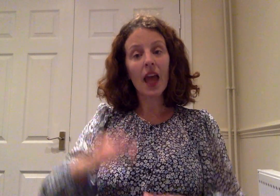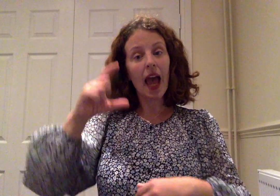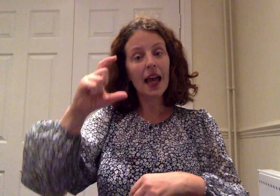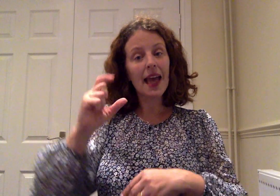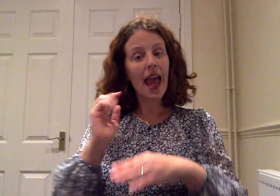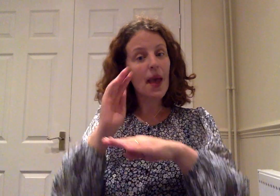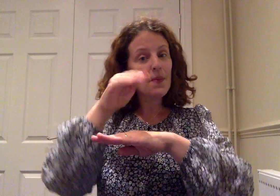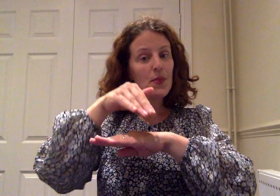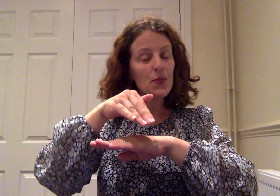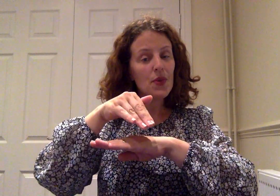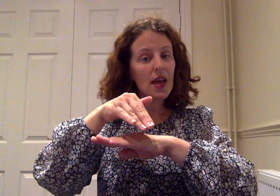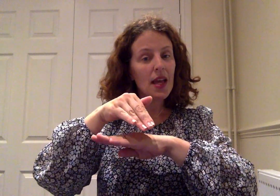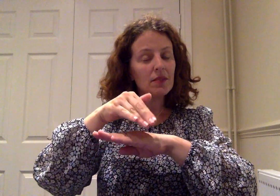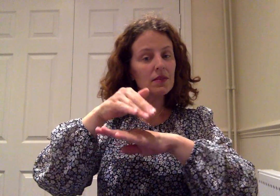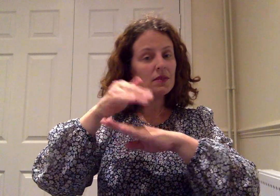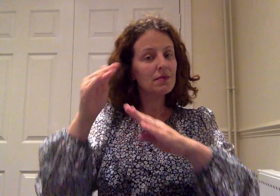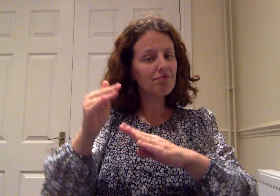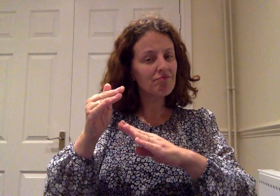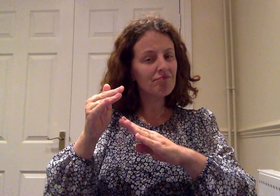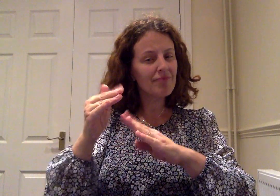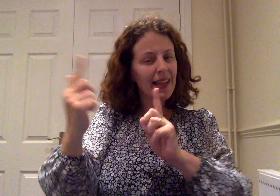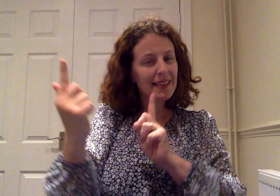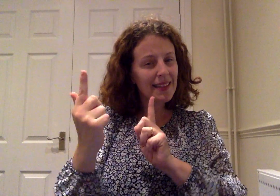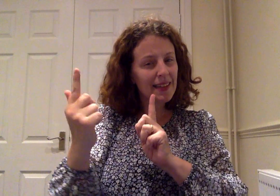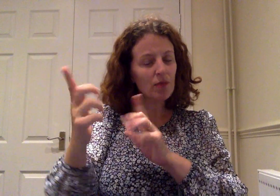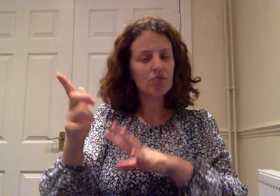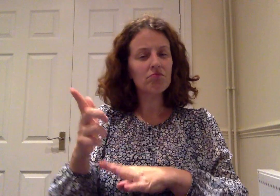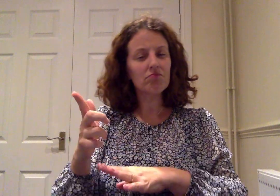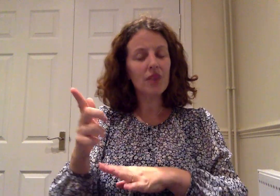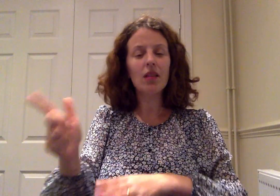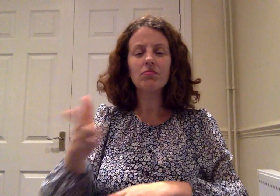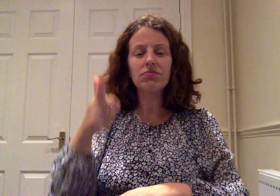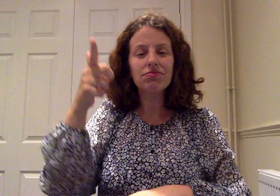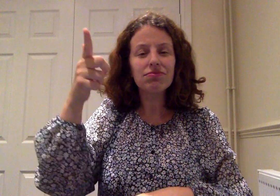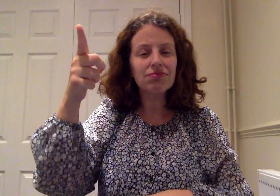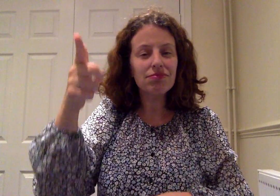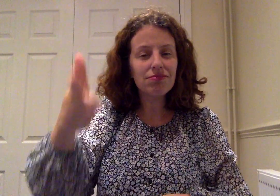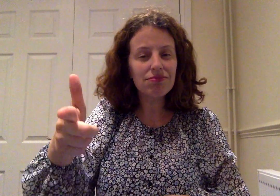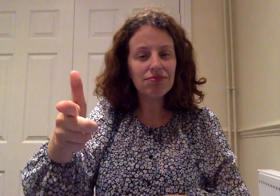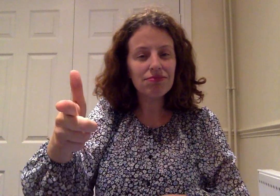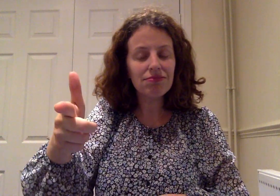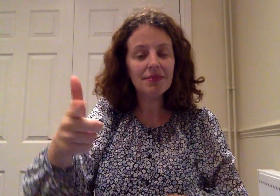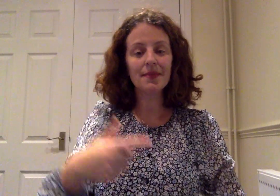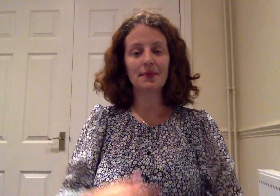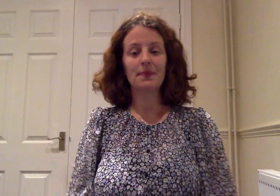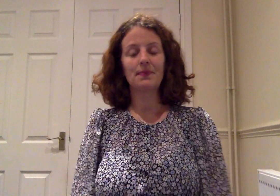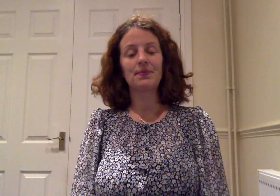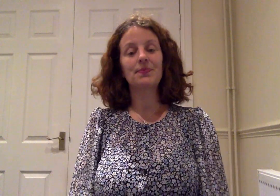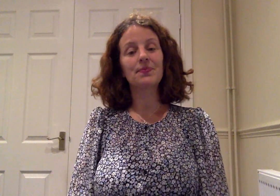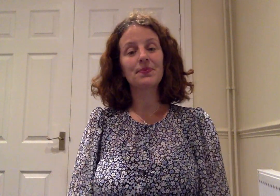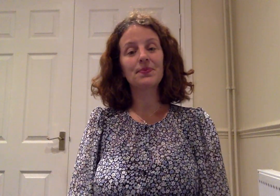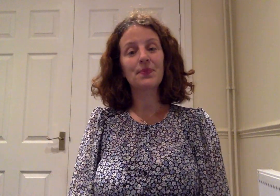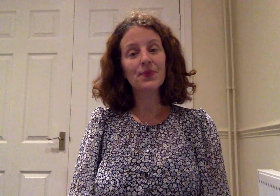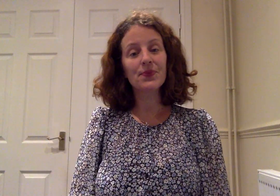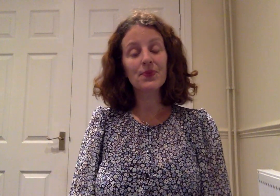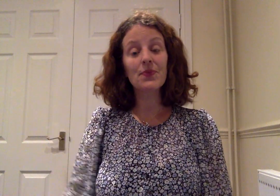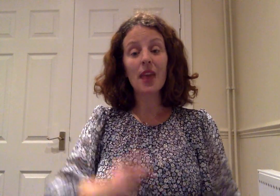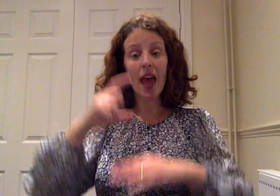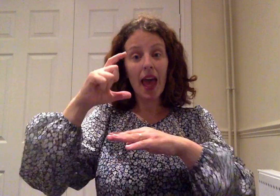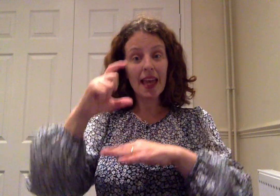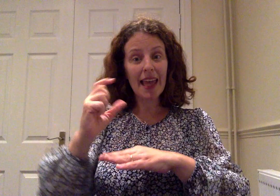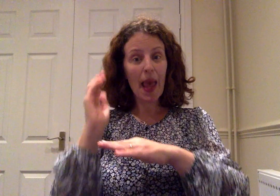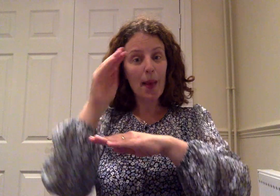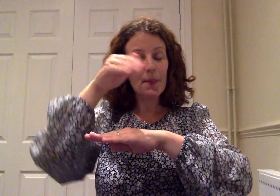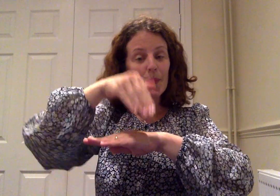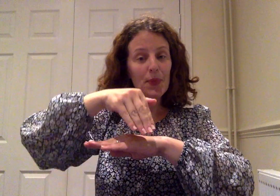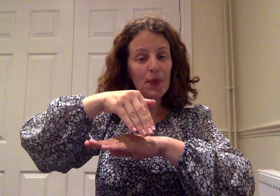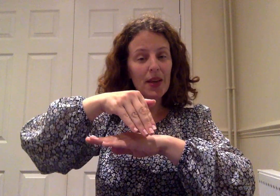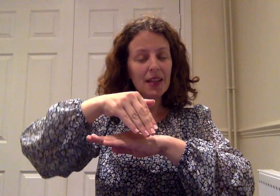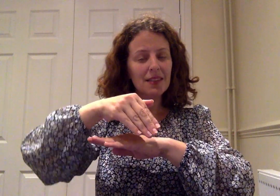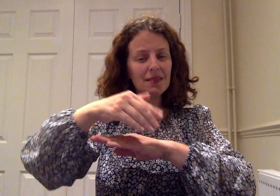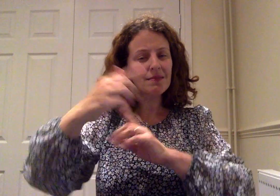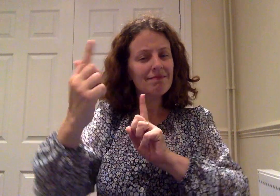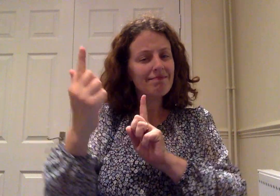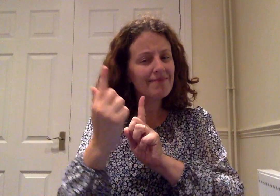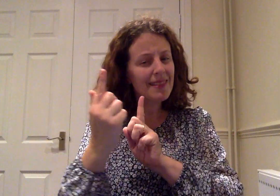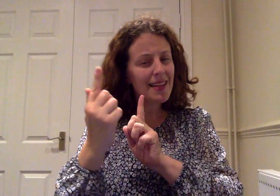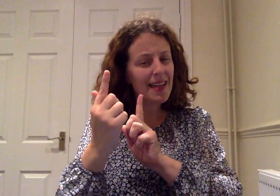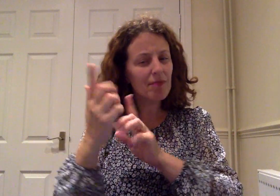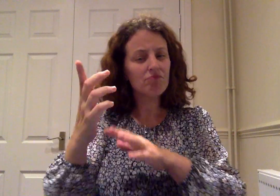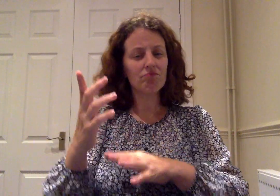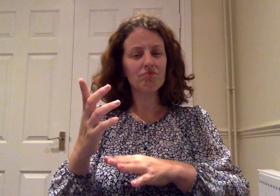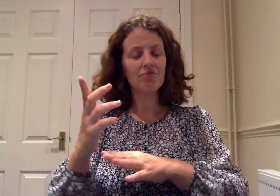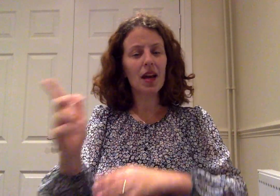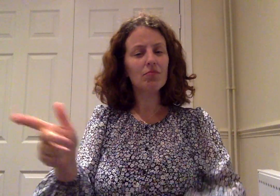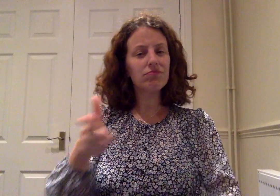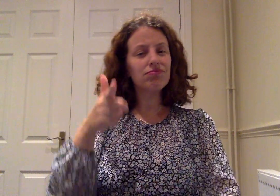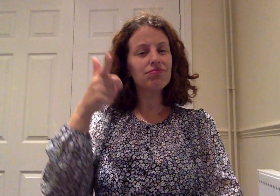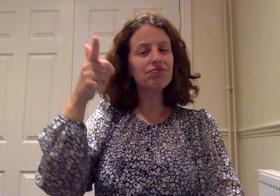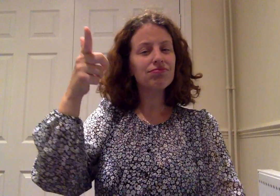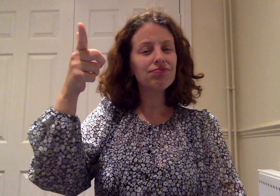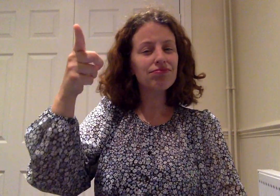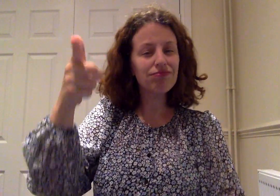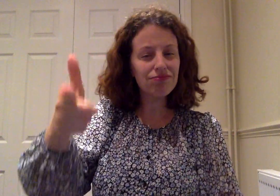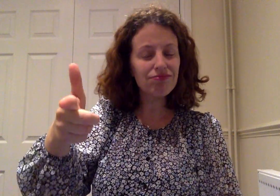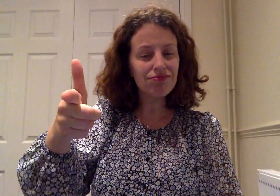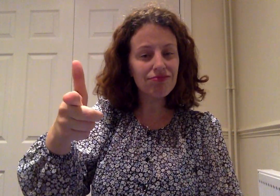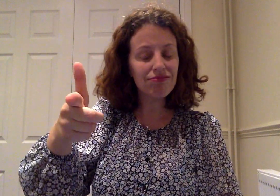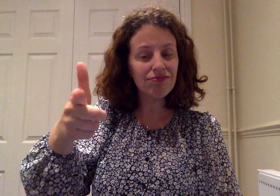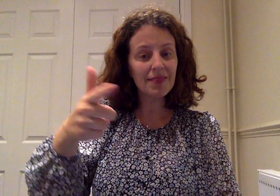"Cambridge near, far?"